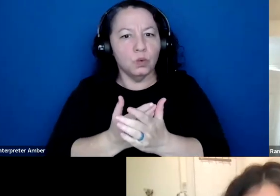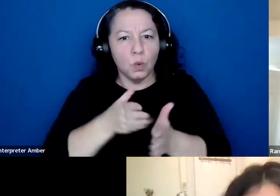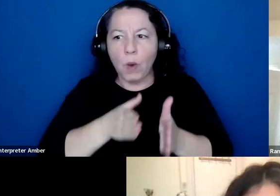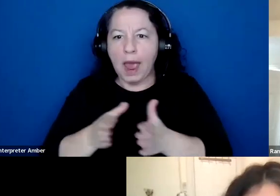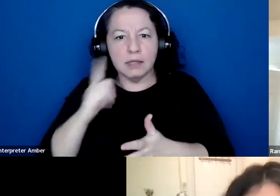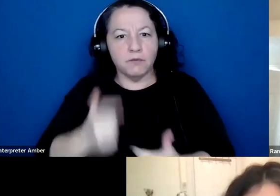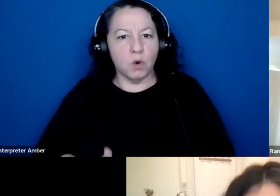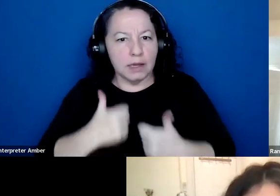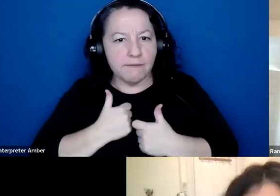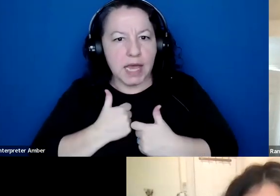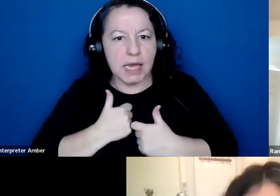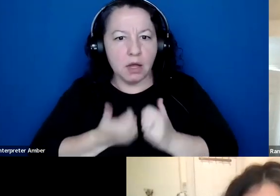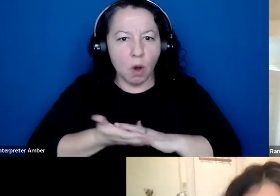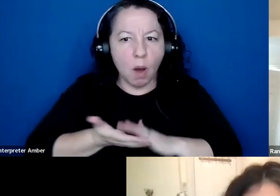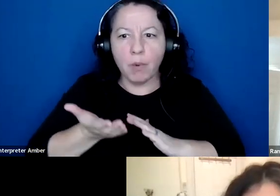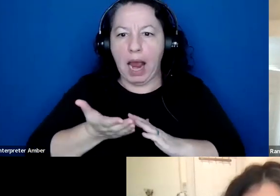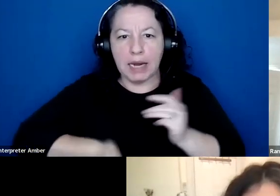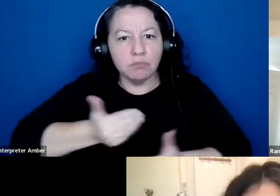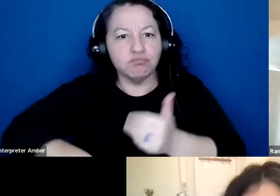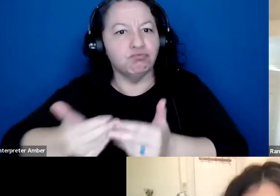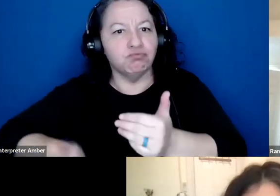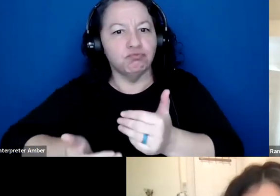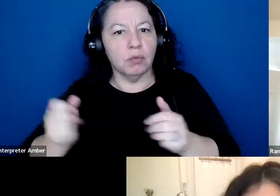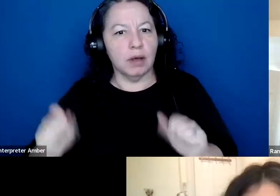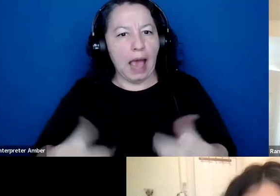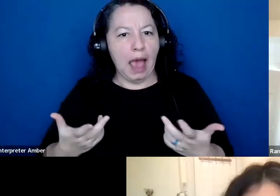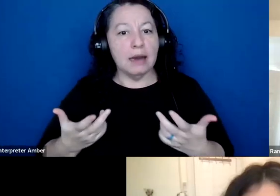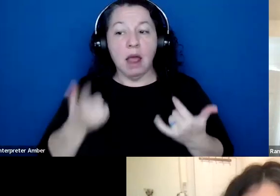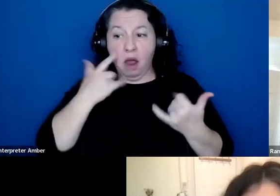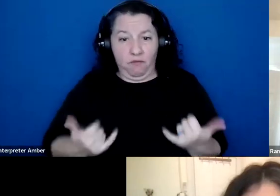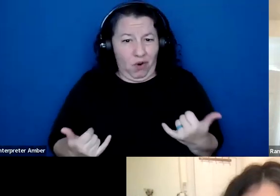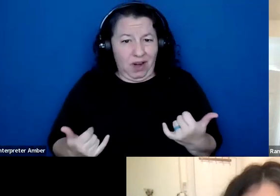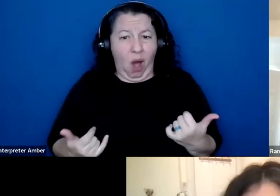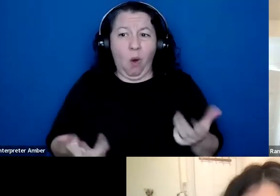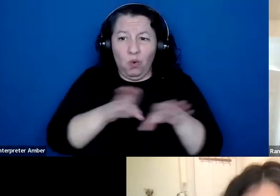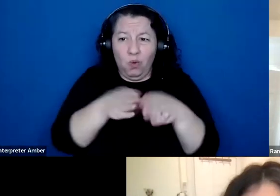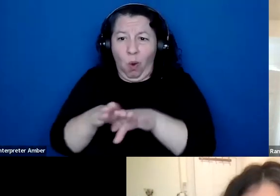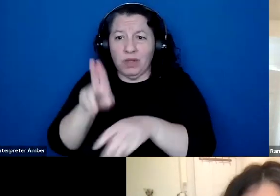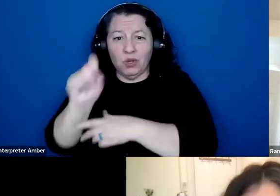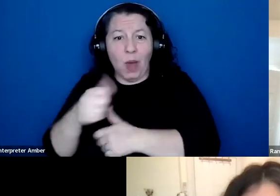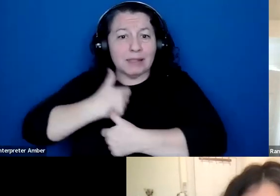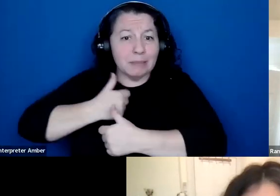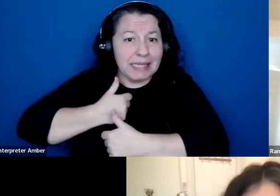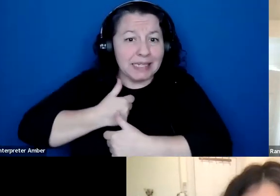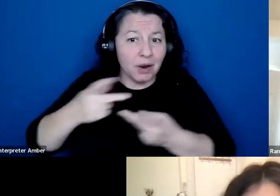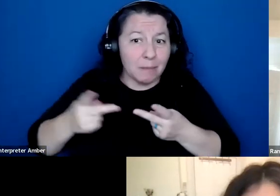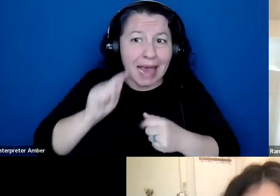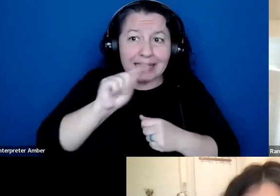And for the moment, you know, closing U.S. military bases and addressing the increasing